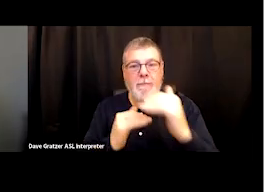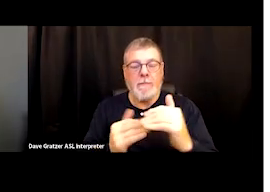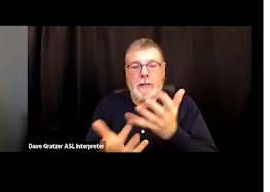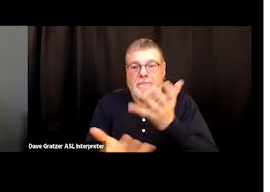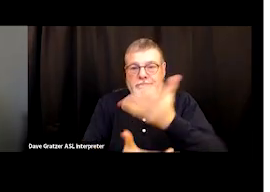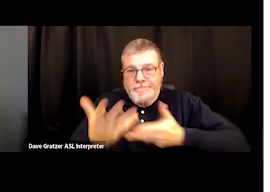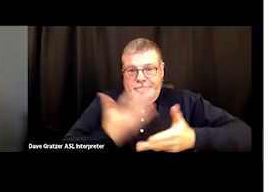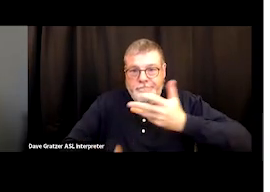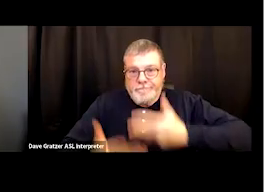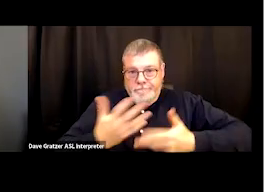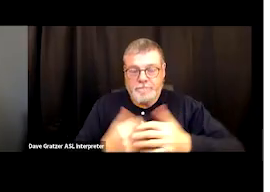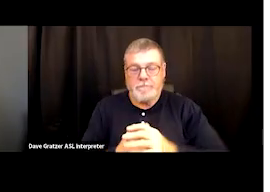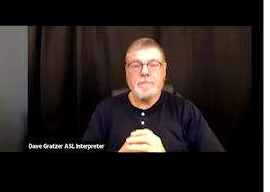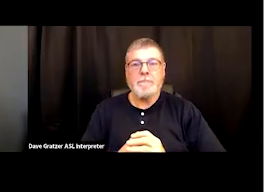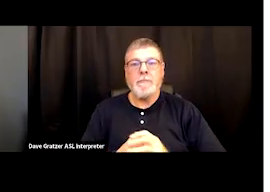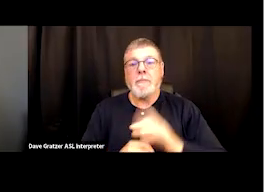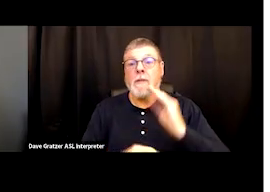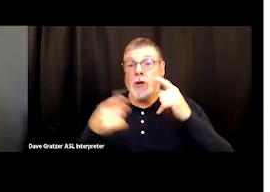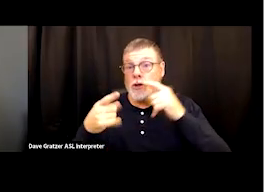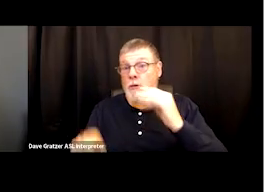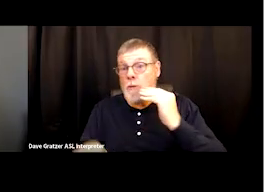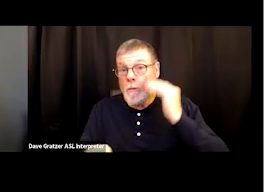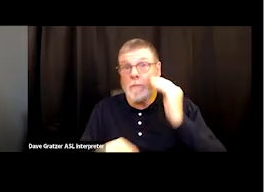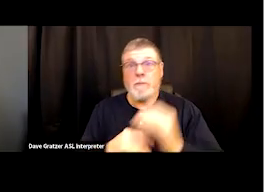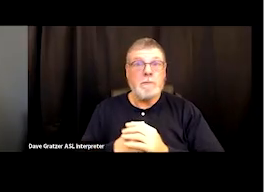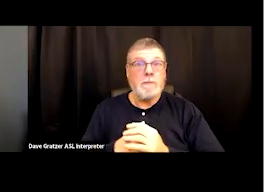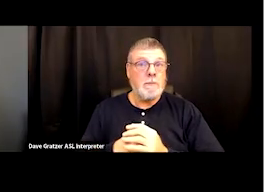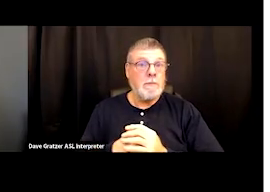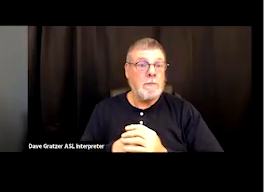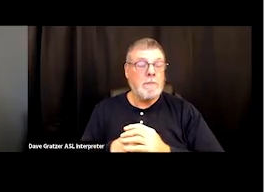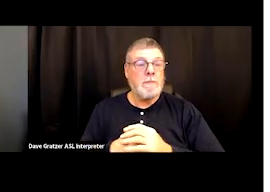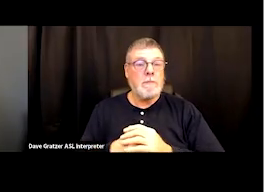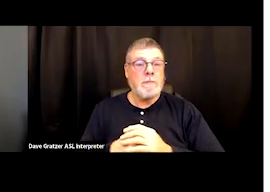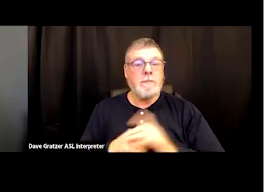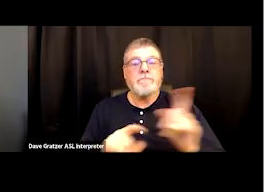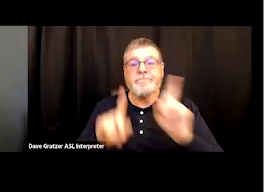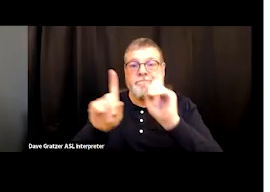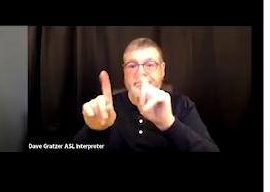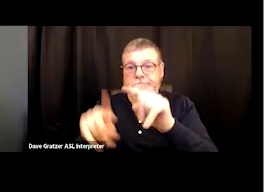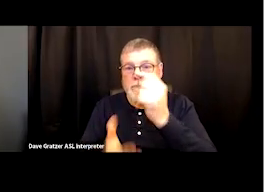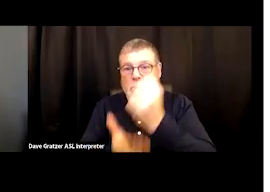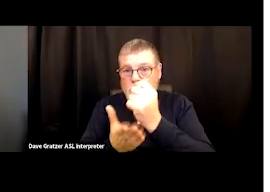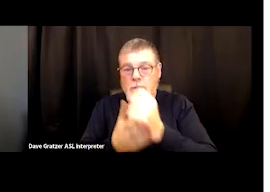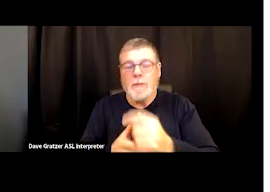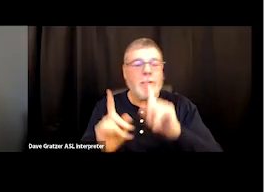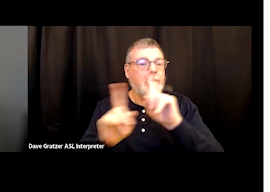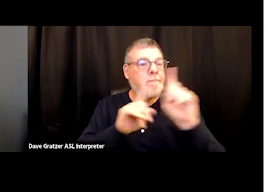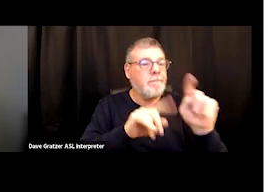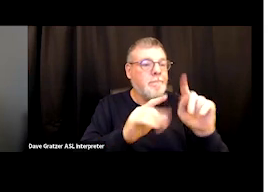in other areas of their life, at home in their, in their treatment, in their community,